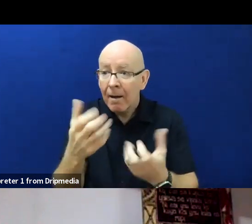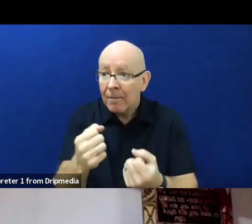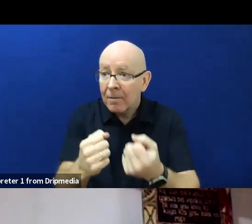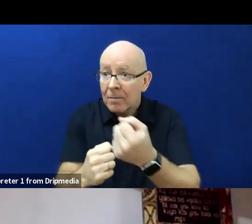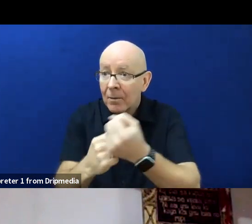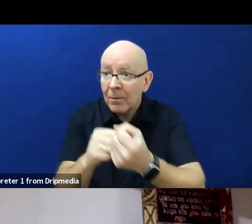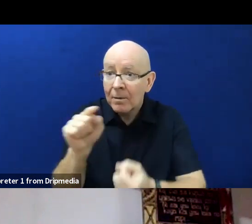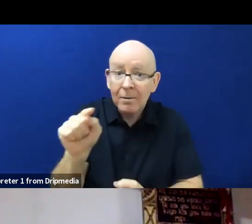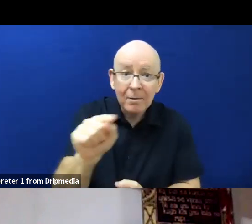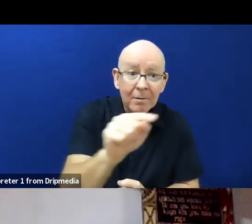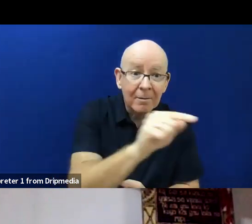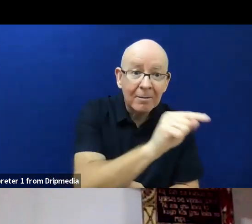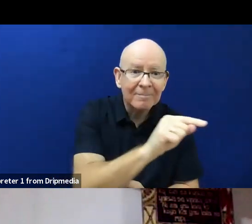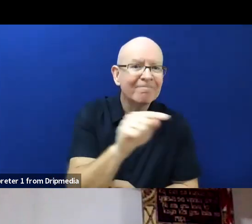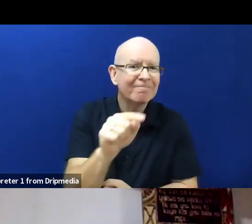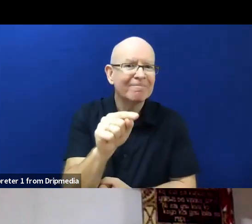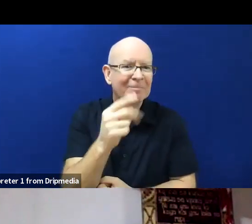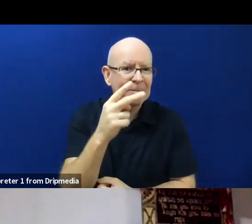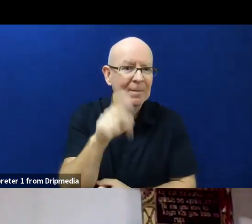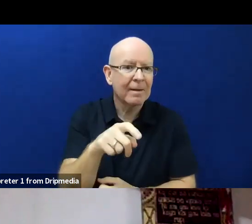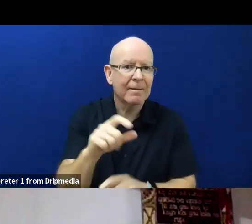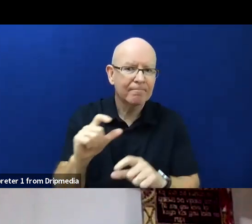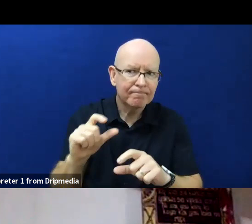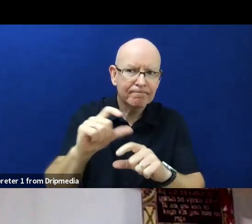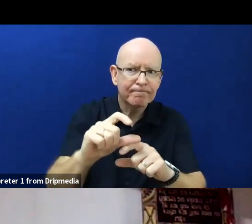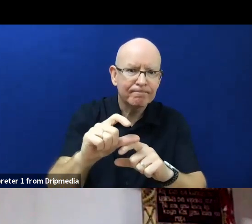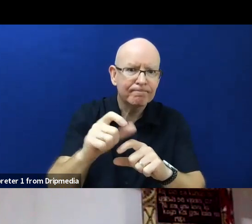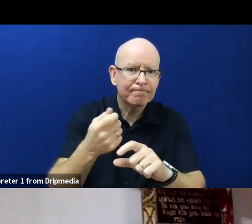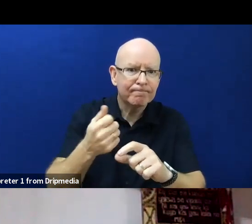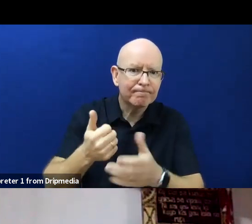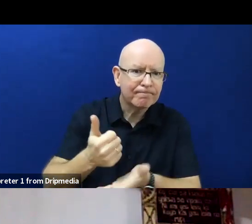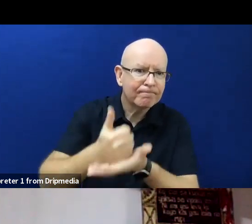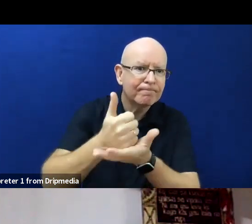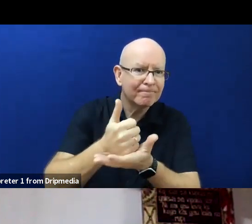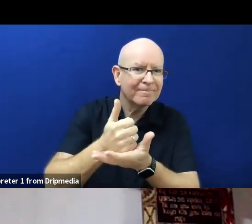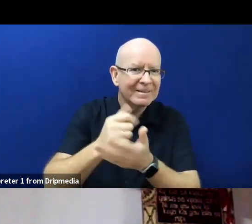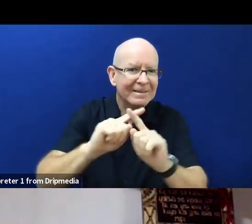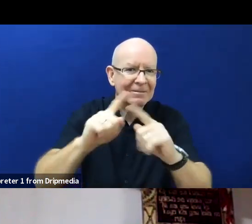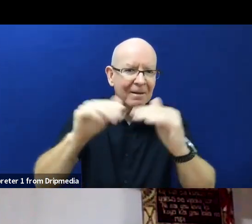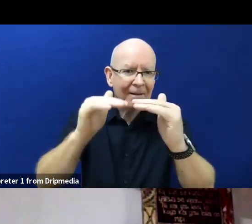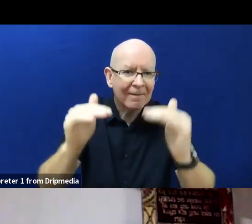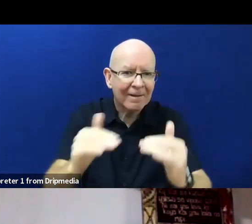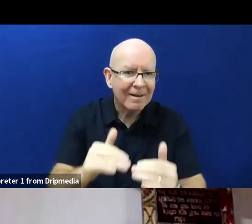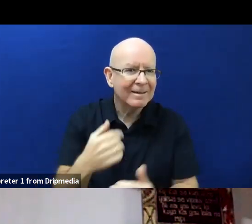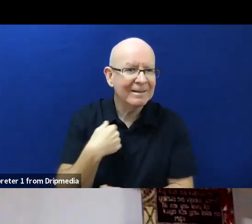will not go that route, not now. And I think what Ludovico was mentioning, some countries today do